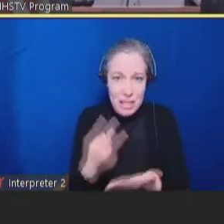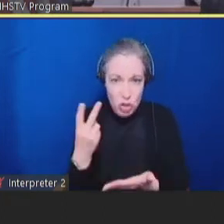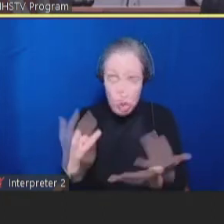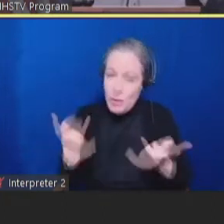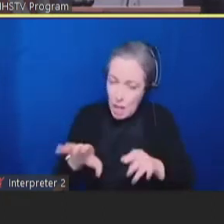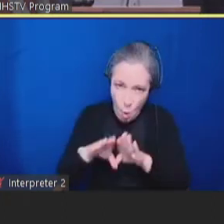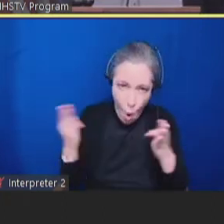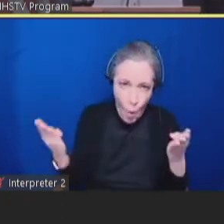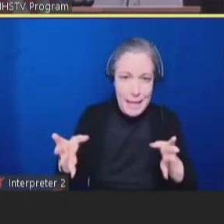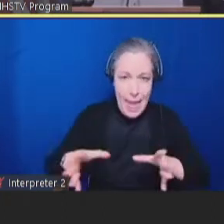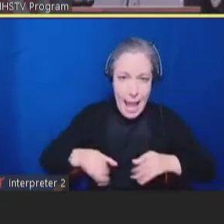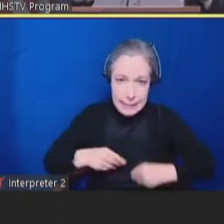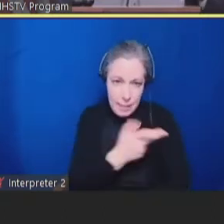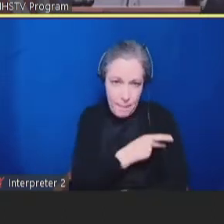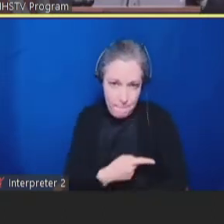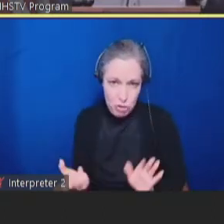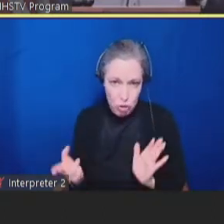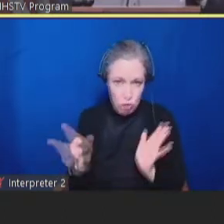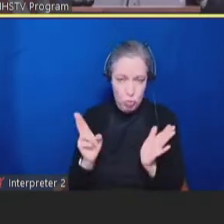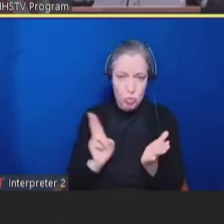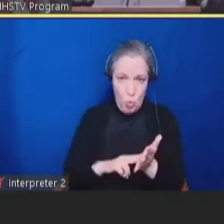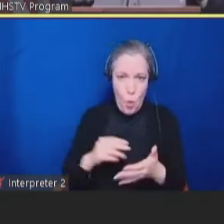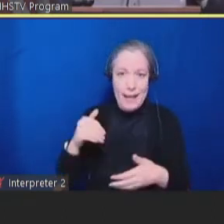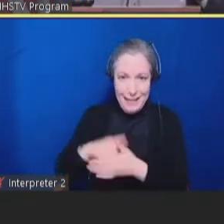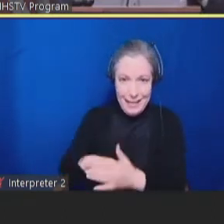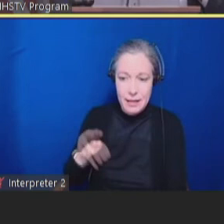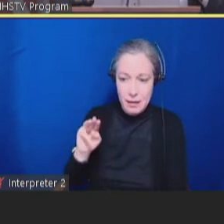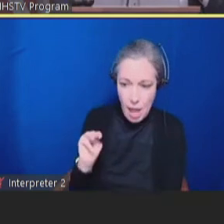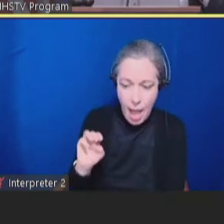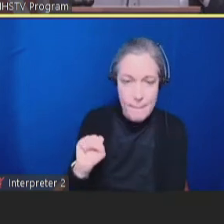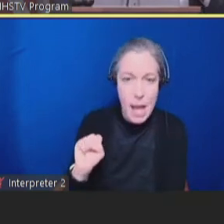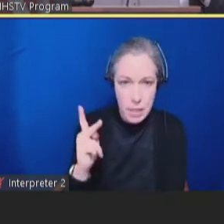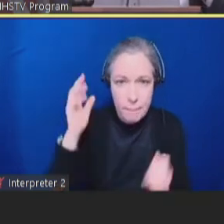But really more broadly, what is really the significance of this? Well, we think that